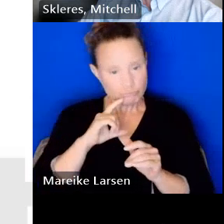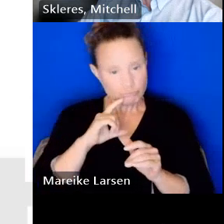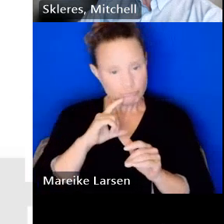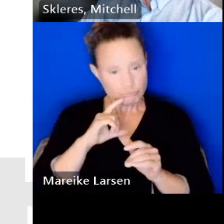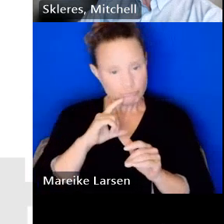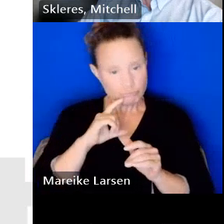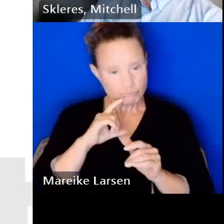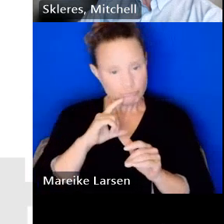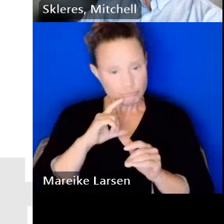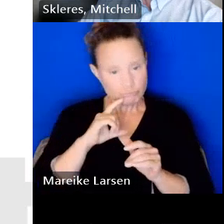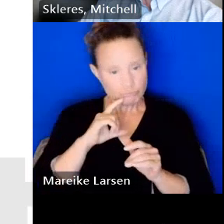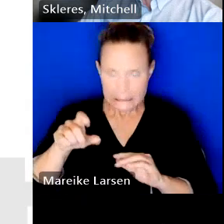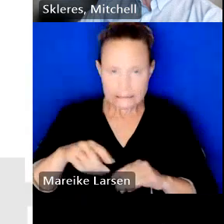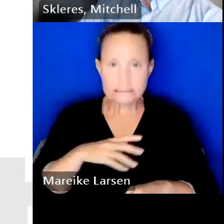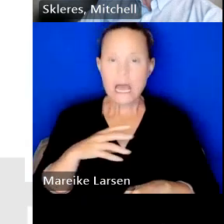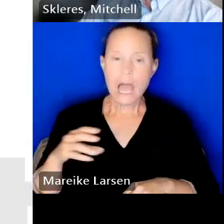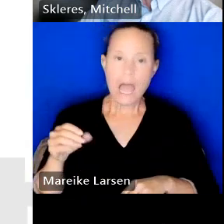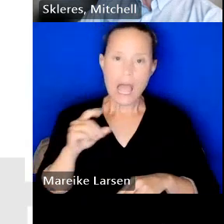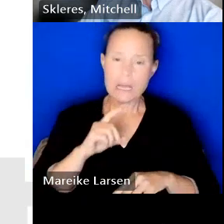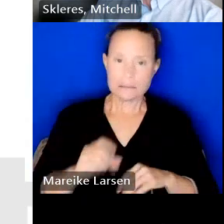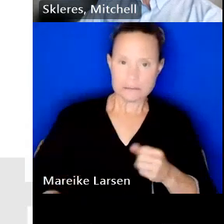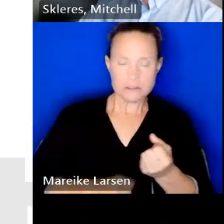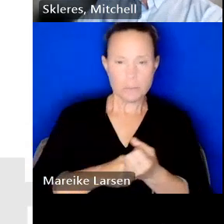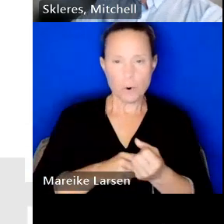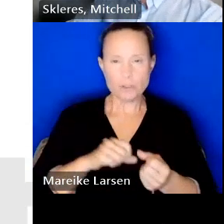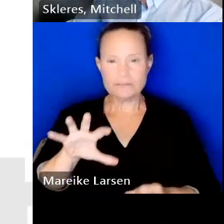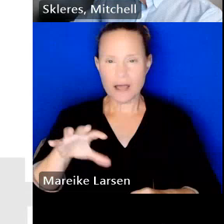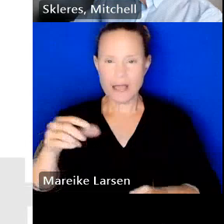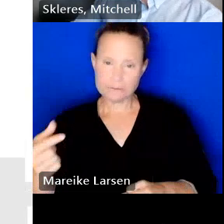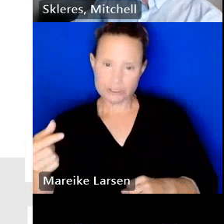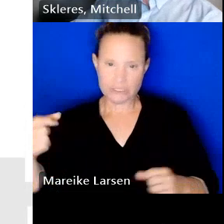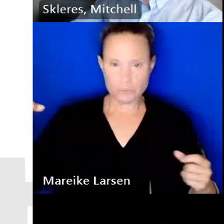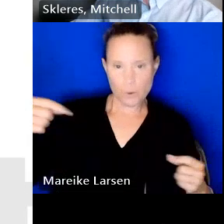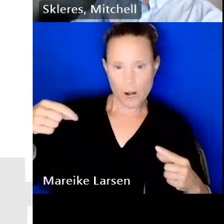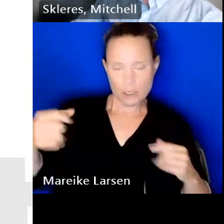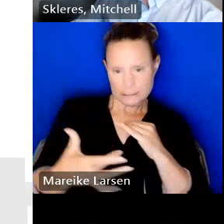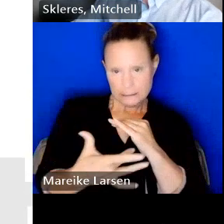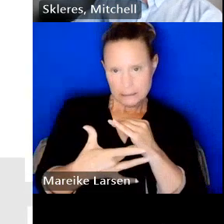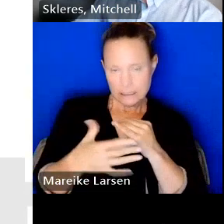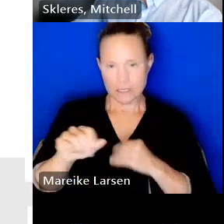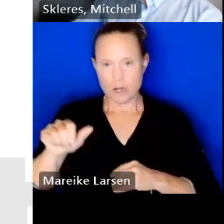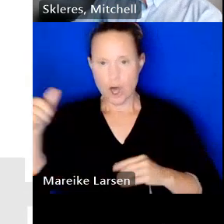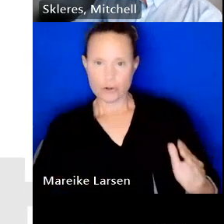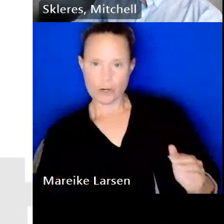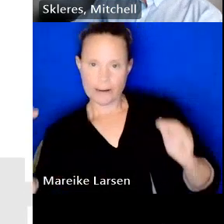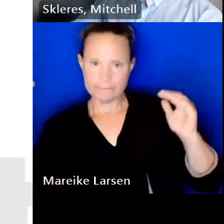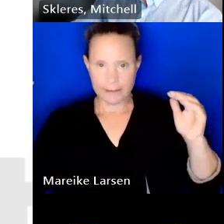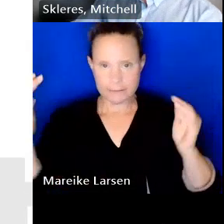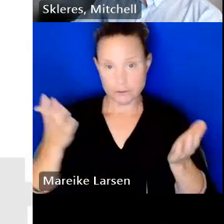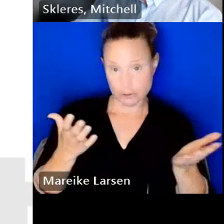and businesses, and supports the deployment of 5G successor wireless technologies and other advanced services.